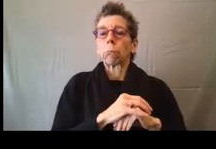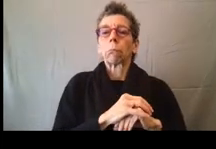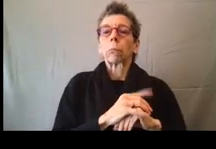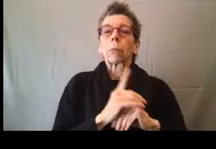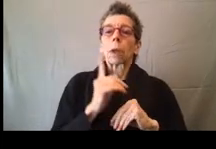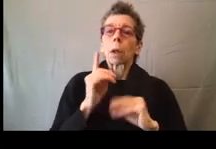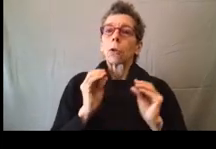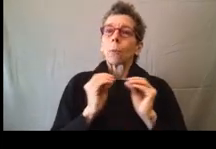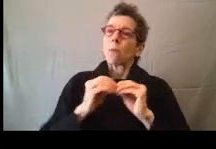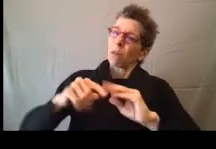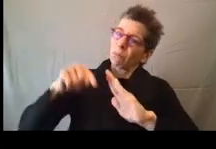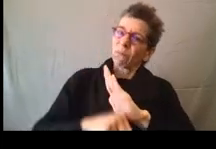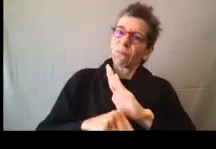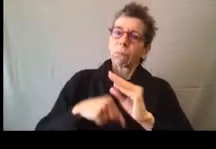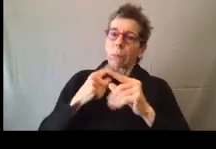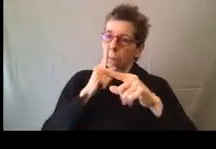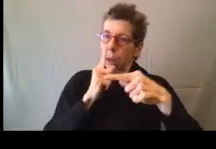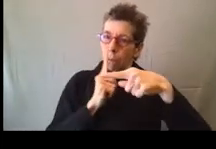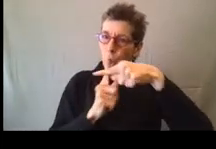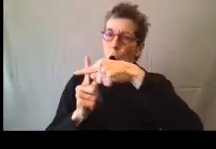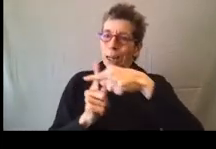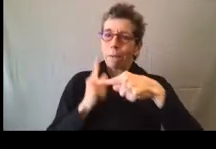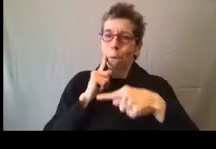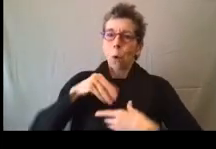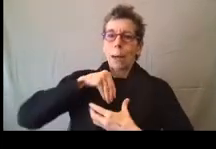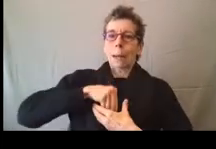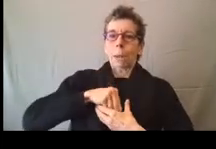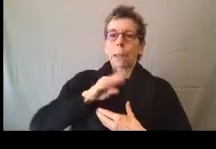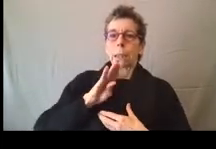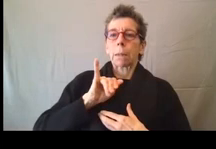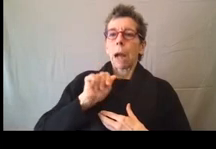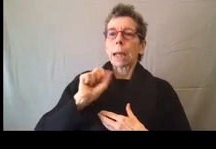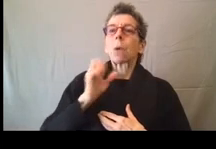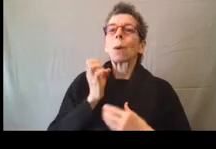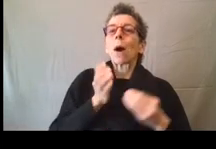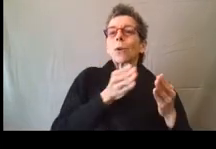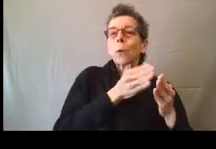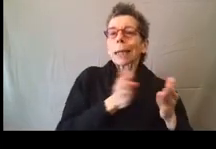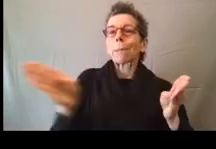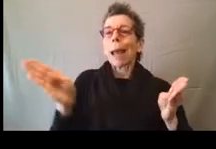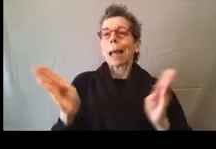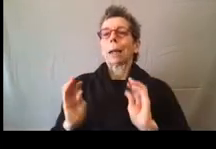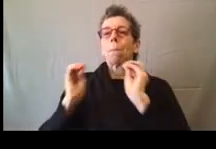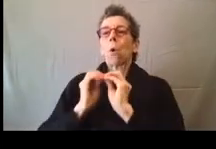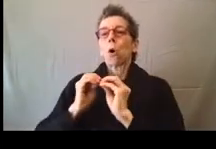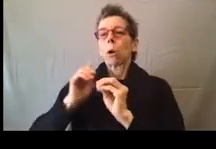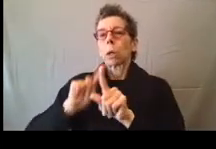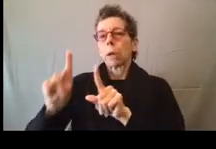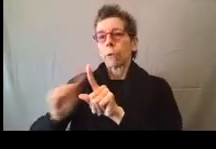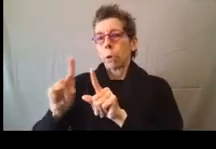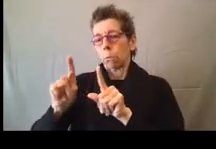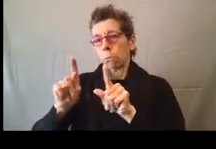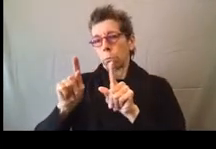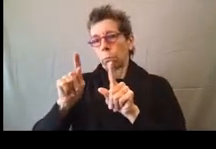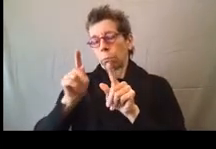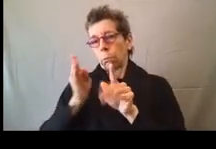bias and will be extended to additional populations outside of employment. Additionally, we plan